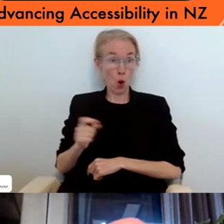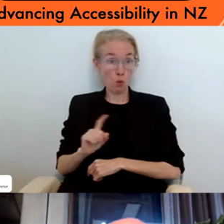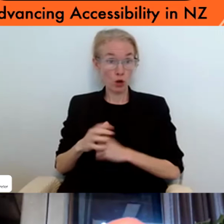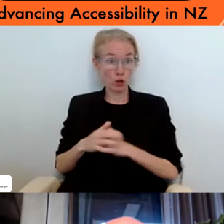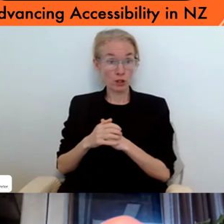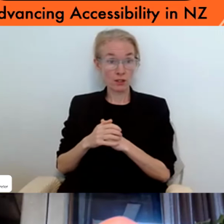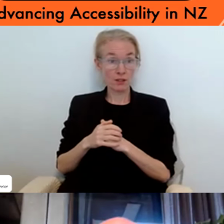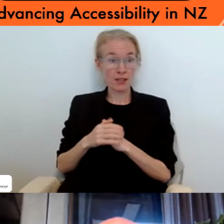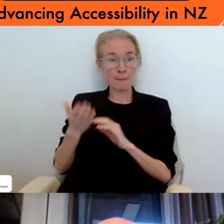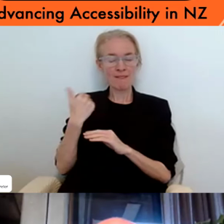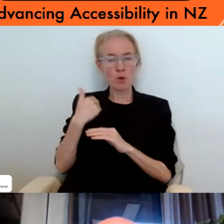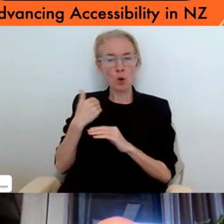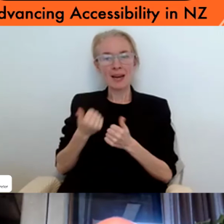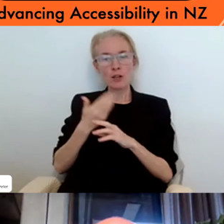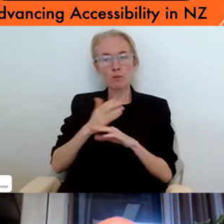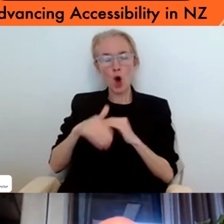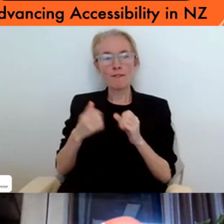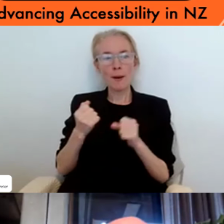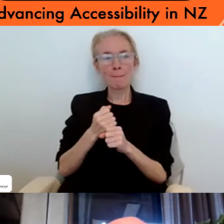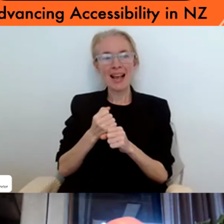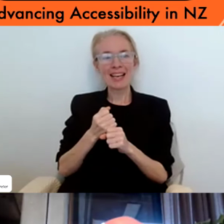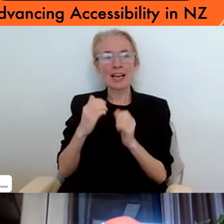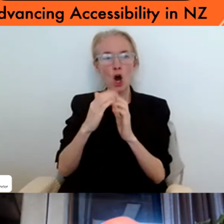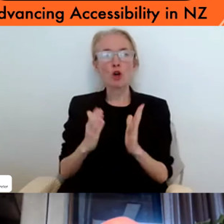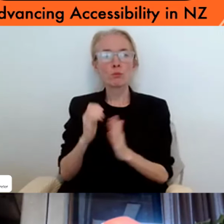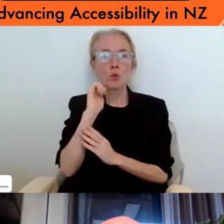efficiency space, but we never really got progress until legislation